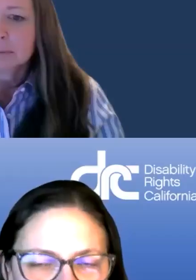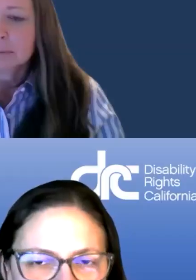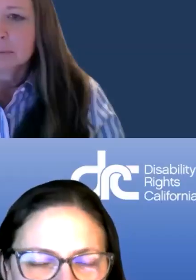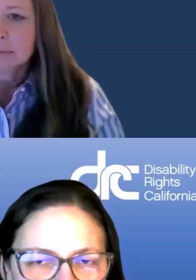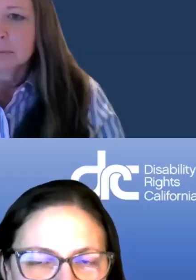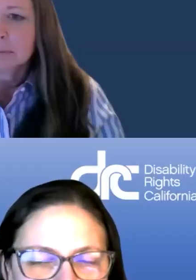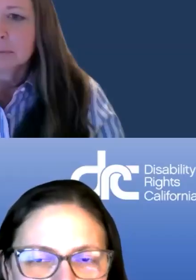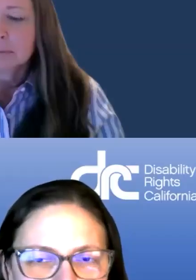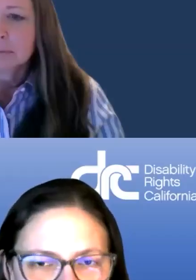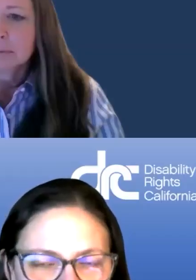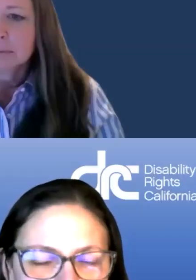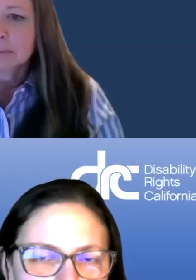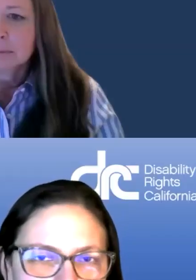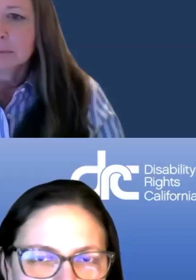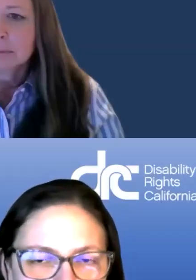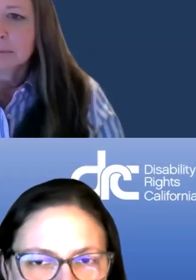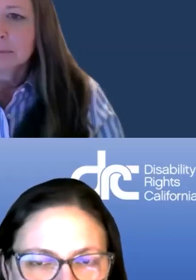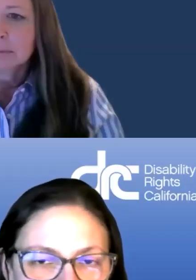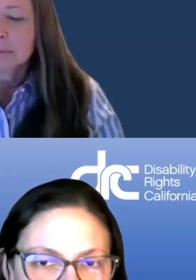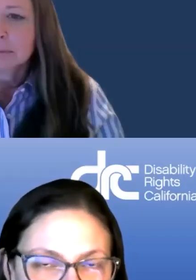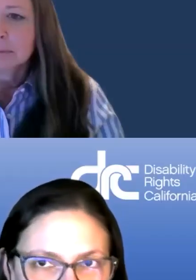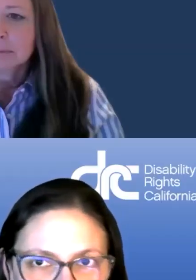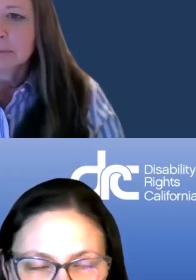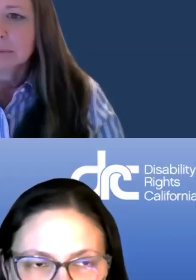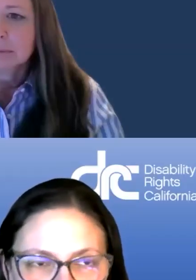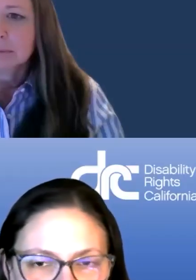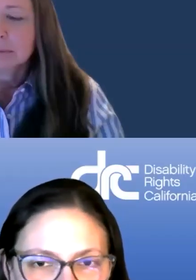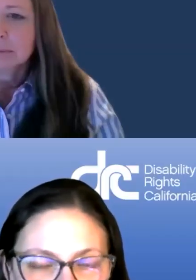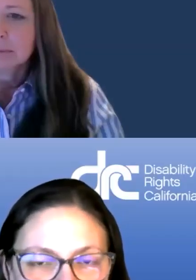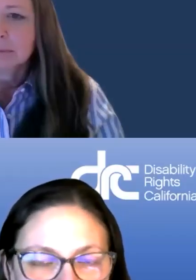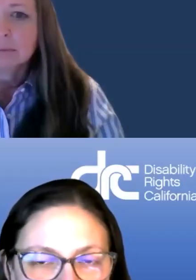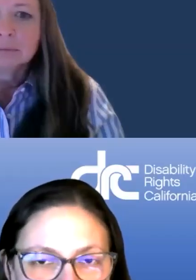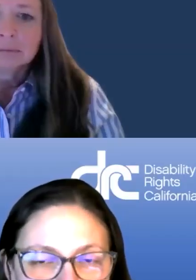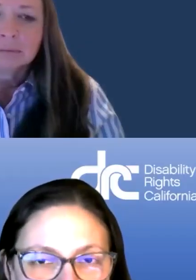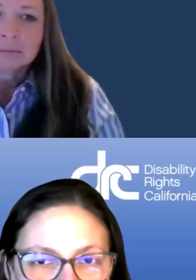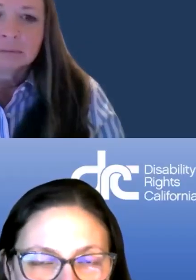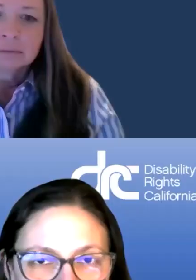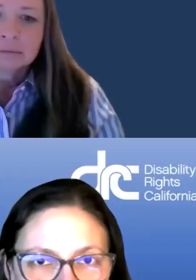So there was over $38 million that was paid to staff, of the Office